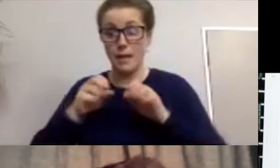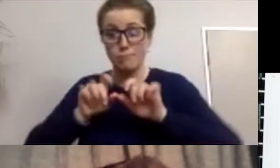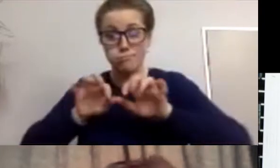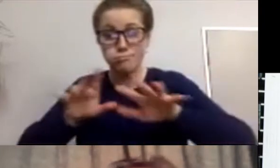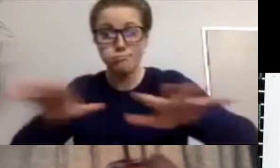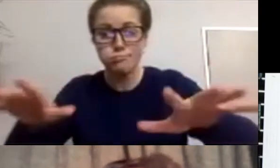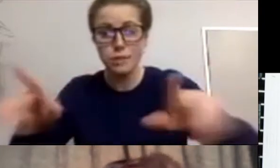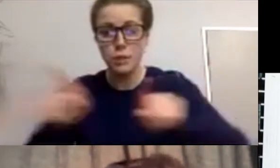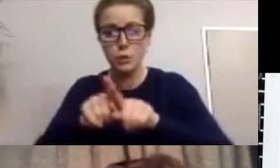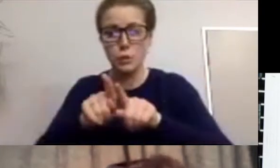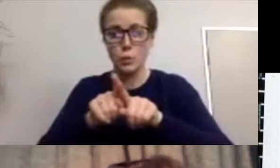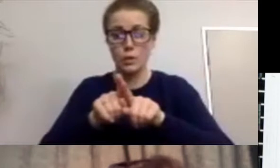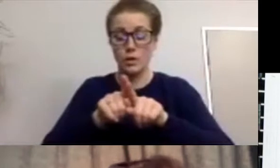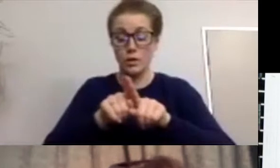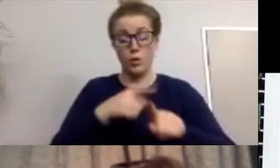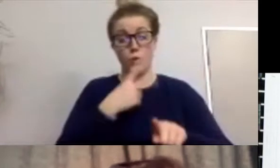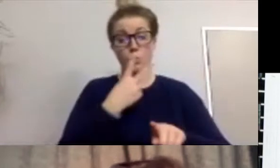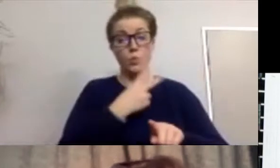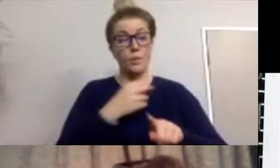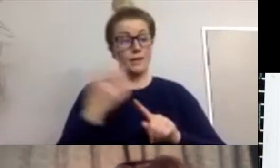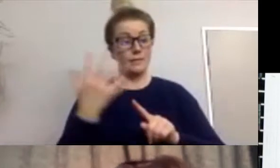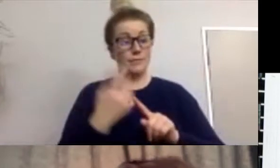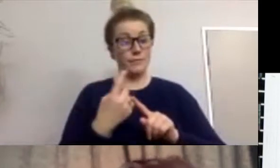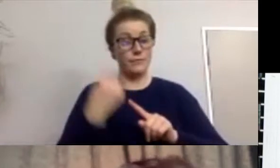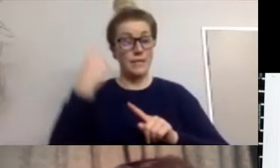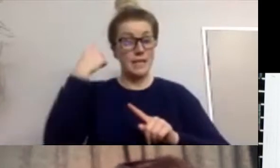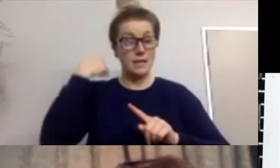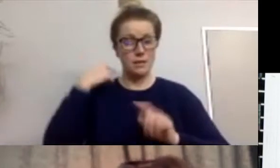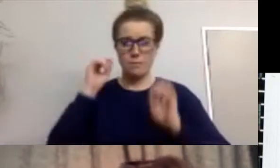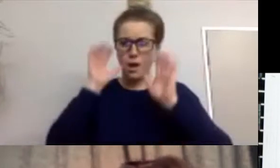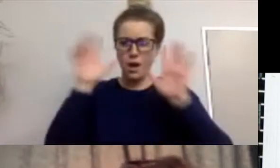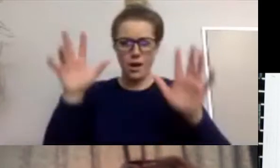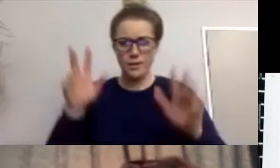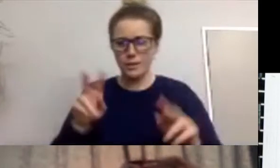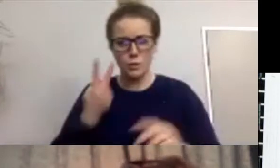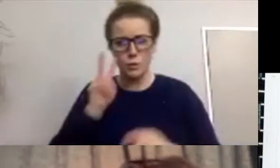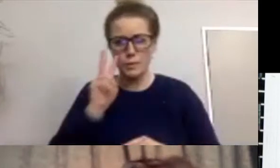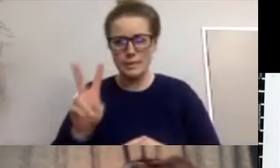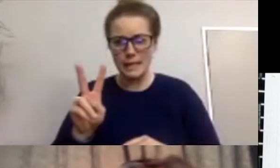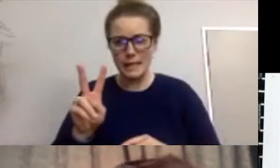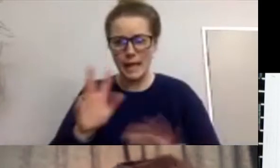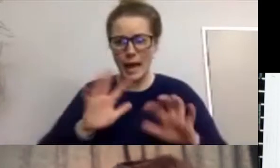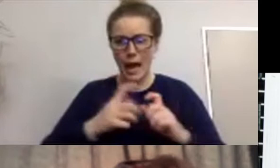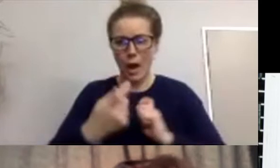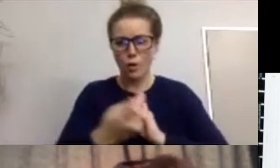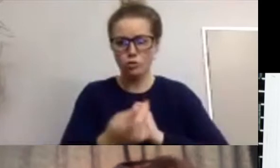So since 2015 it has been amazing to witness he impact and the transformation